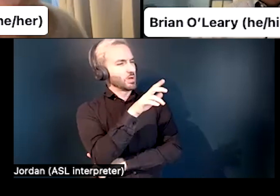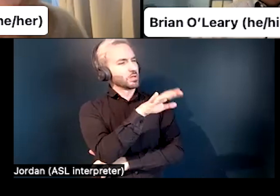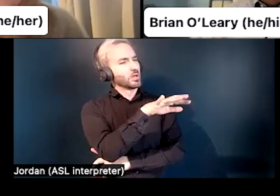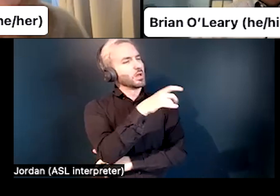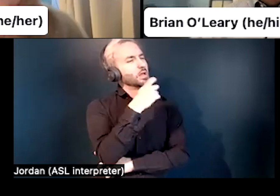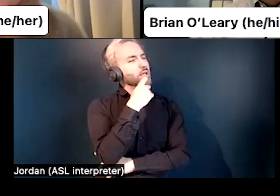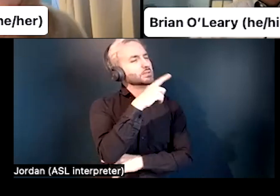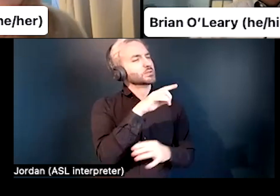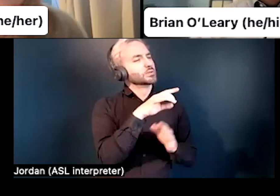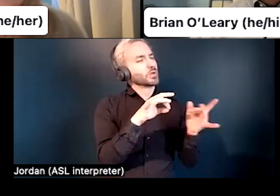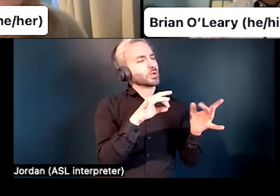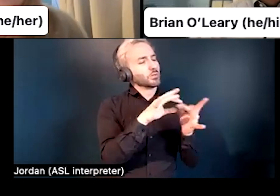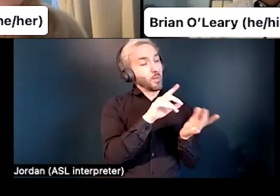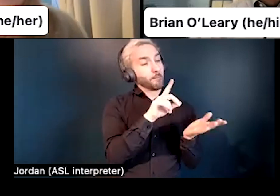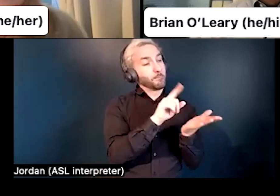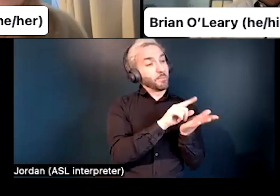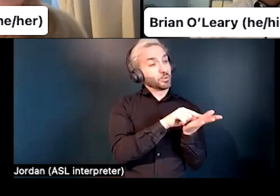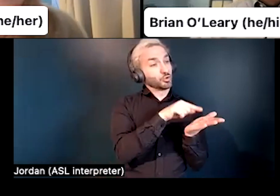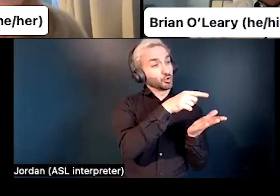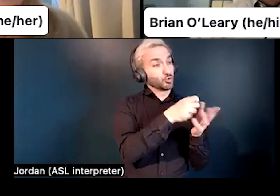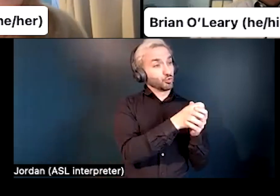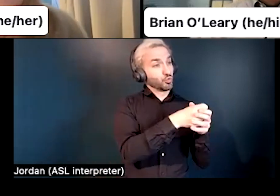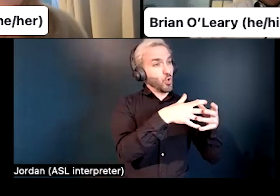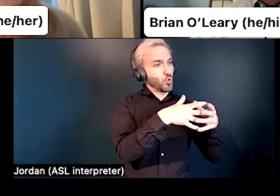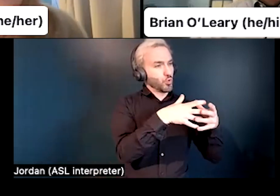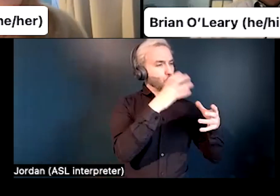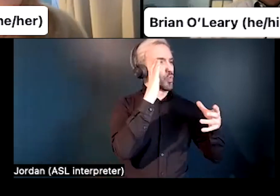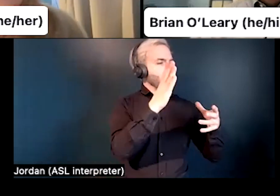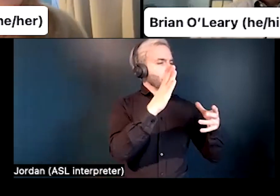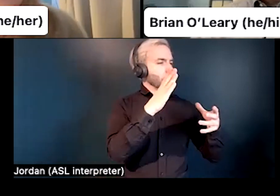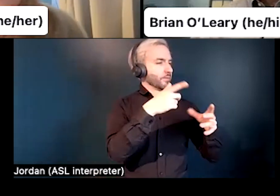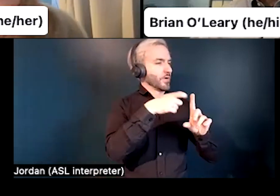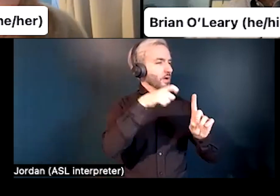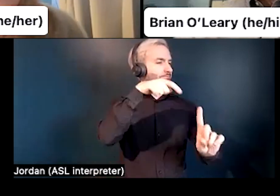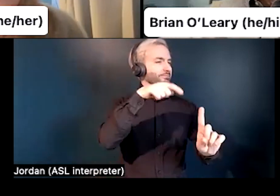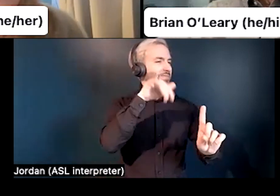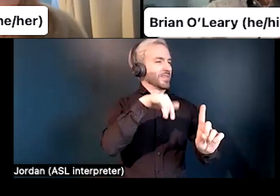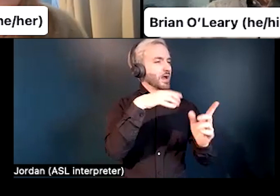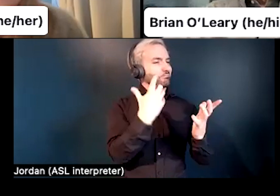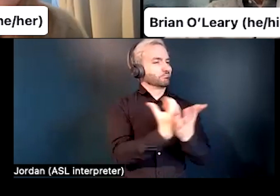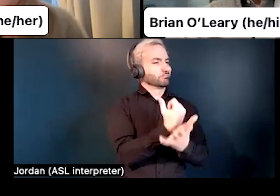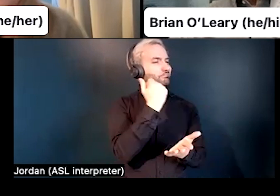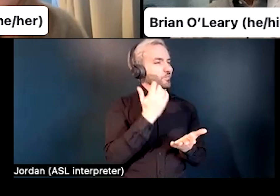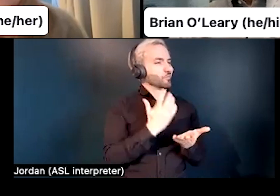come largely from the exploitation of rights. Obviously, the international publishing industry